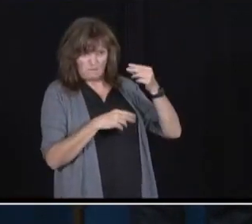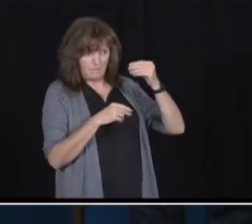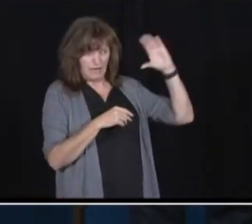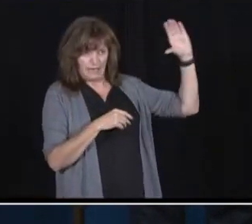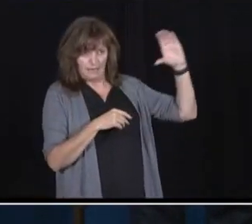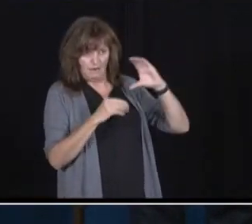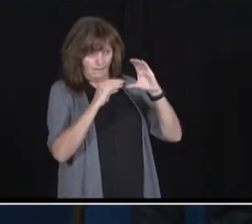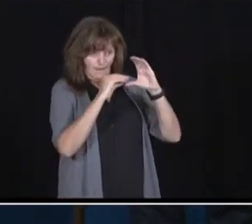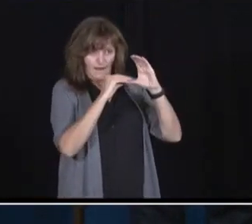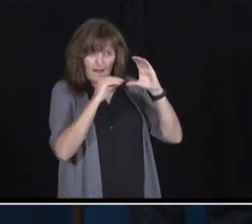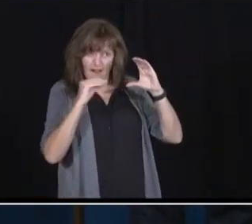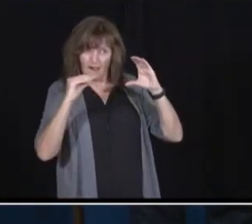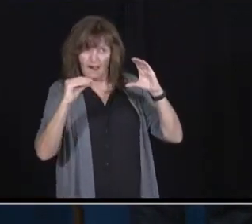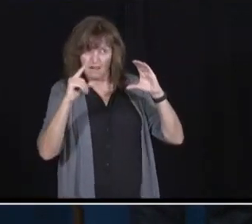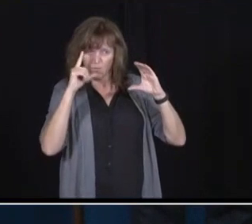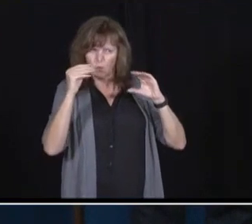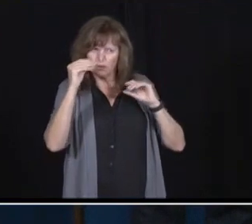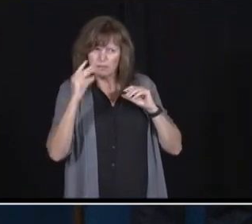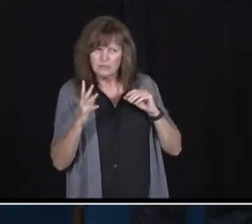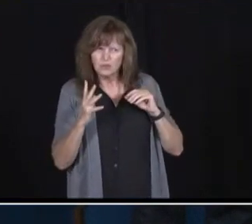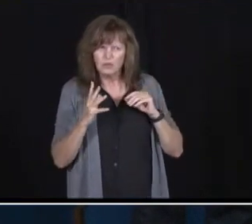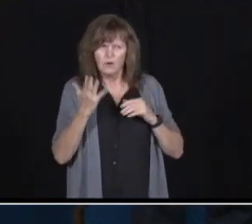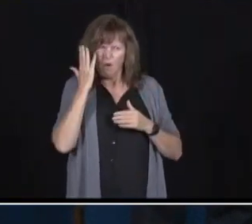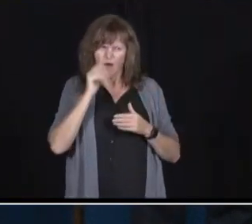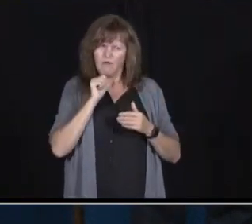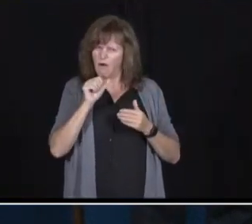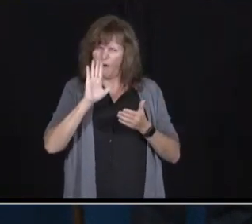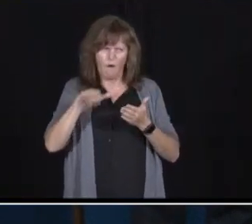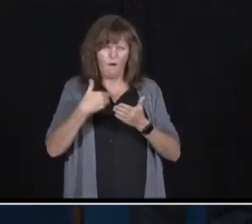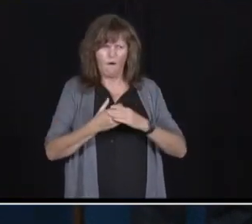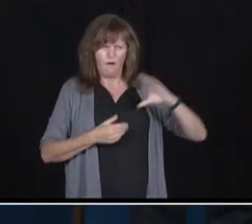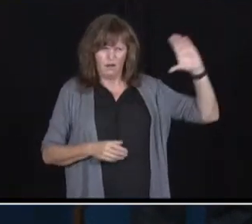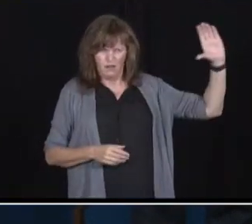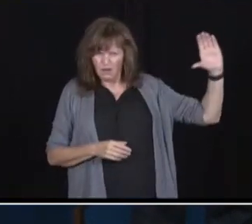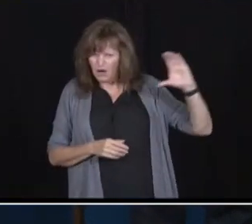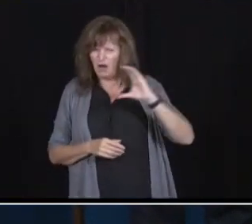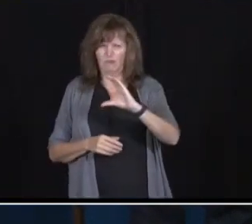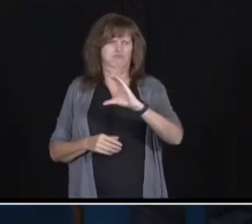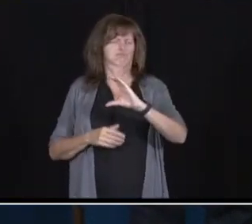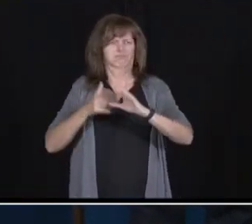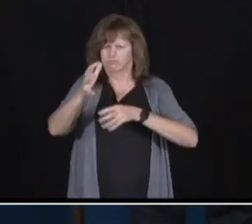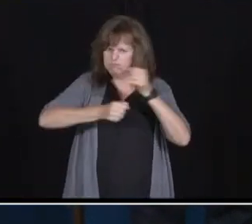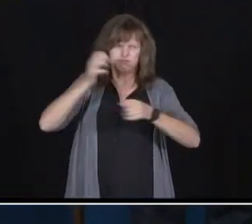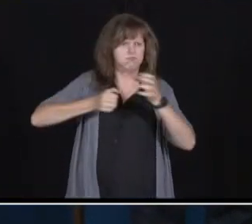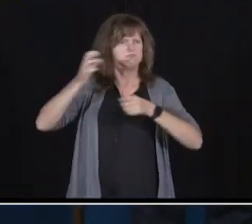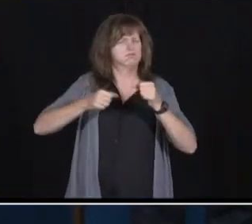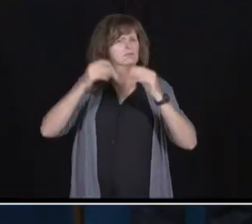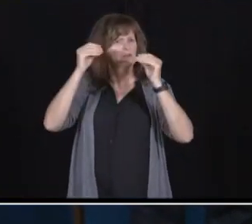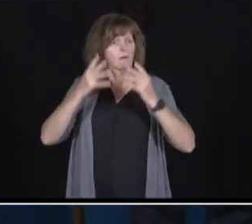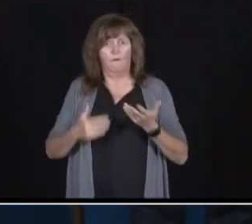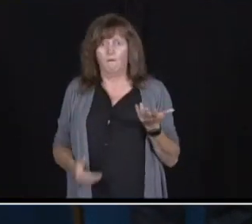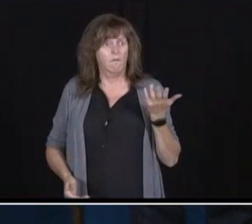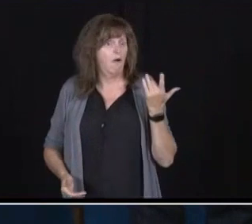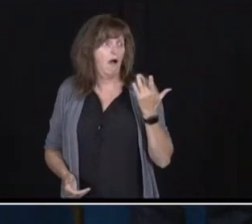million for teachers from the first half of that funding that you are receiving from the federal government. Why not the bulk of it?